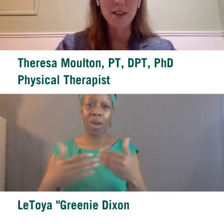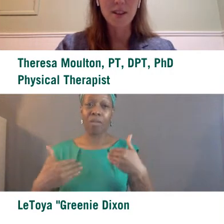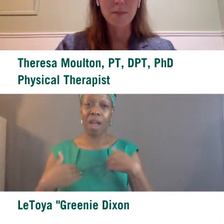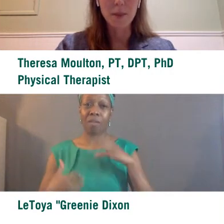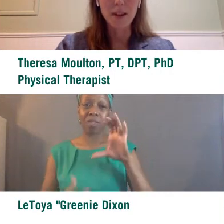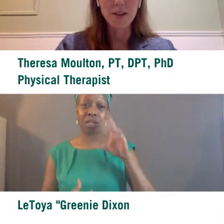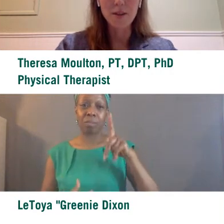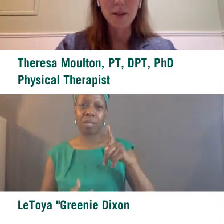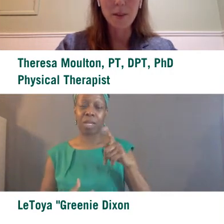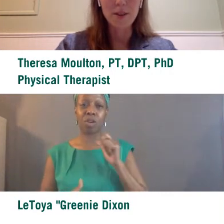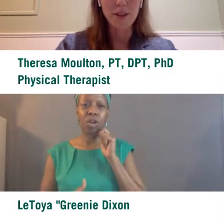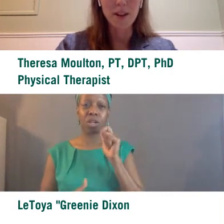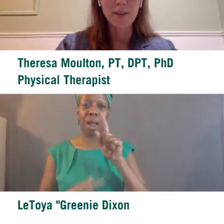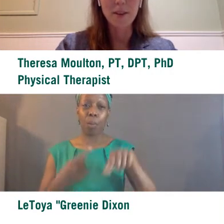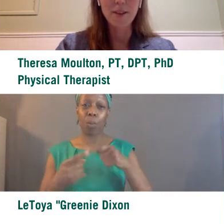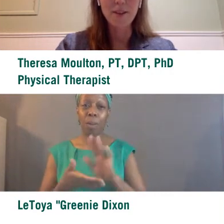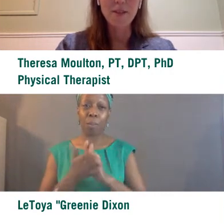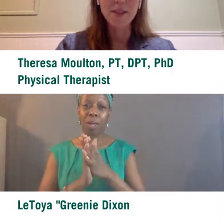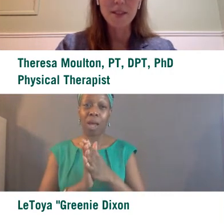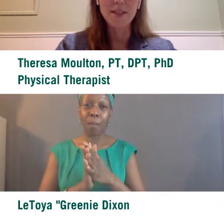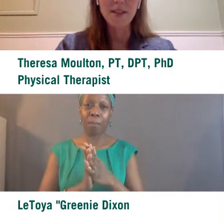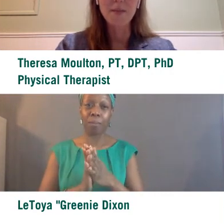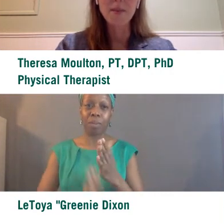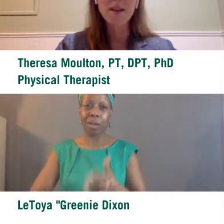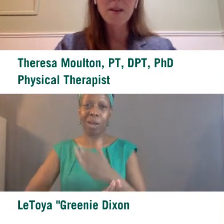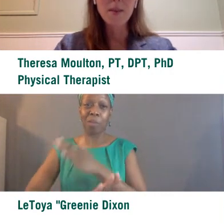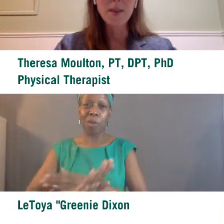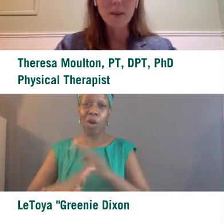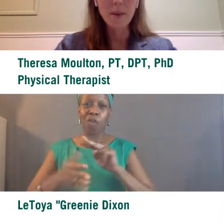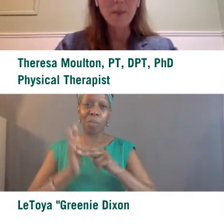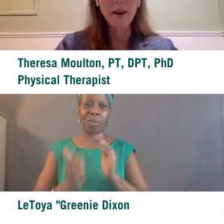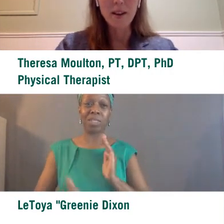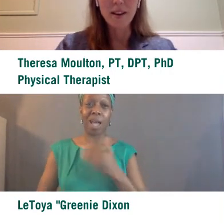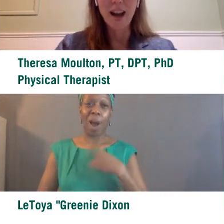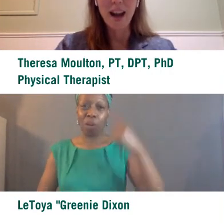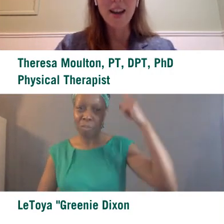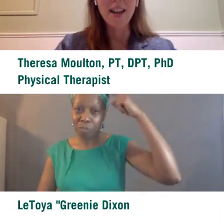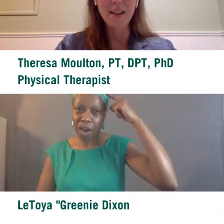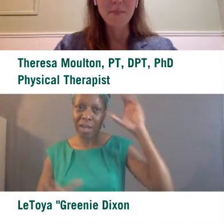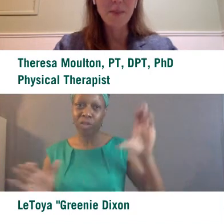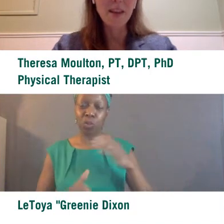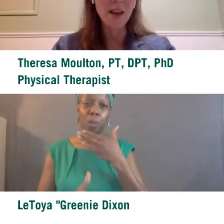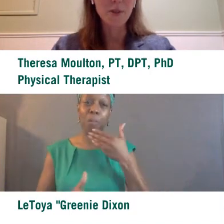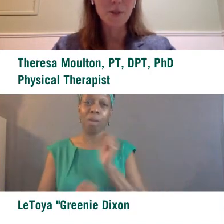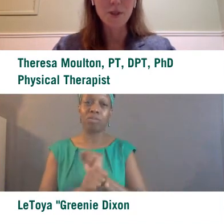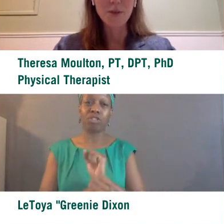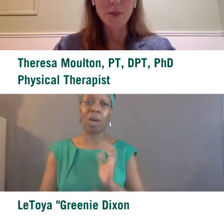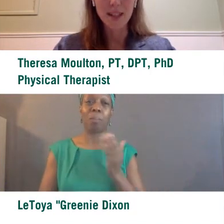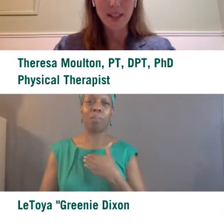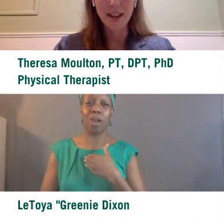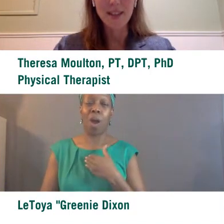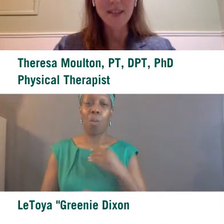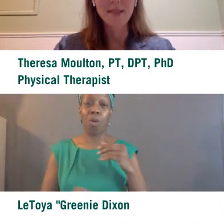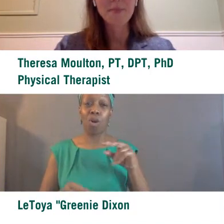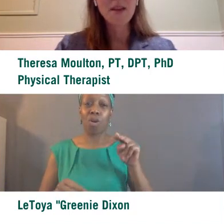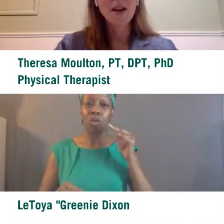of our brain doing a better job and our nervous system becoming better at being able to do that task.